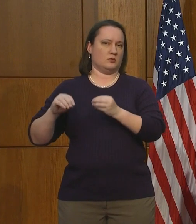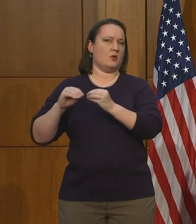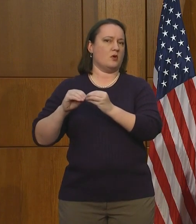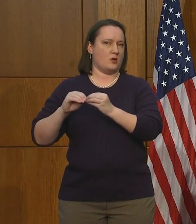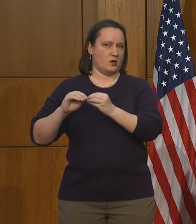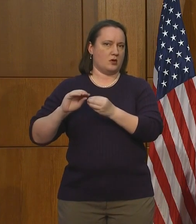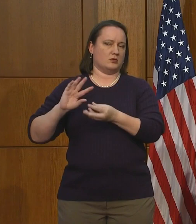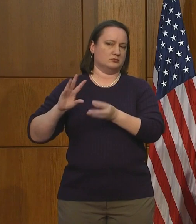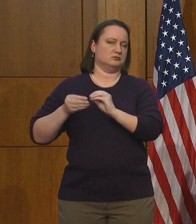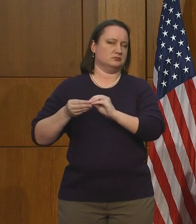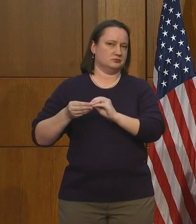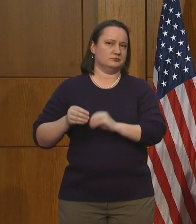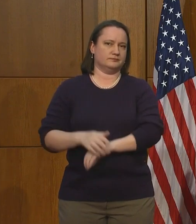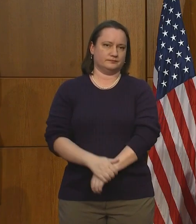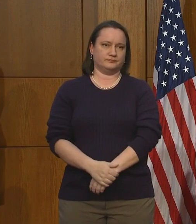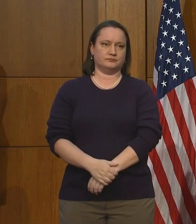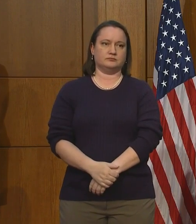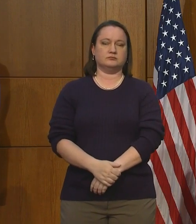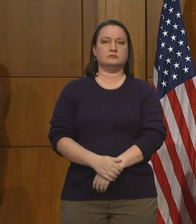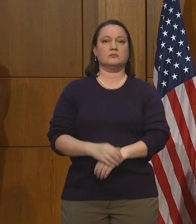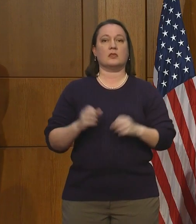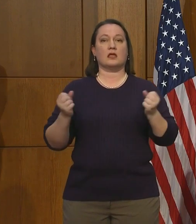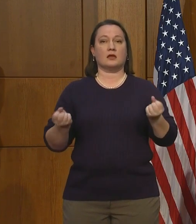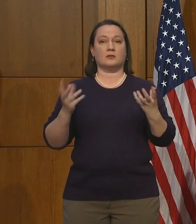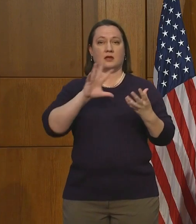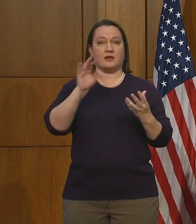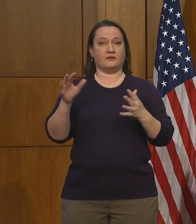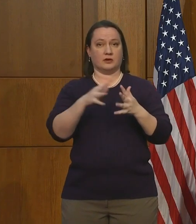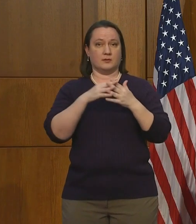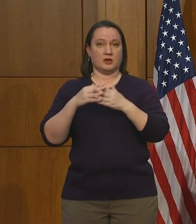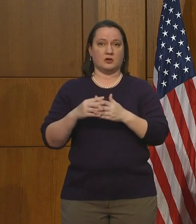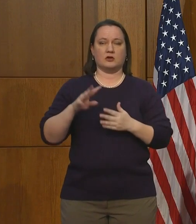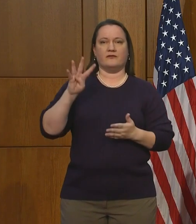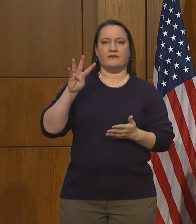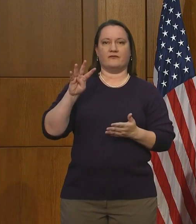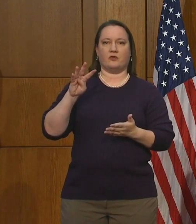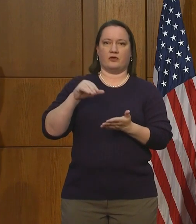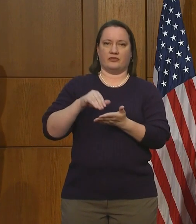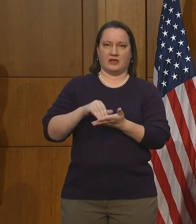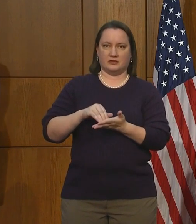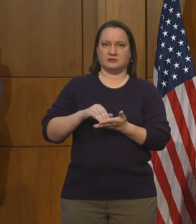TWENTY TWO NEW DEATHS IN THE RECENT- IN THAT LAST REPORTING